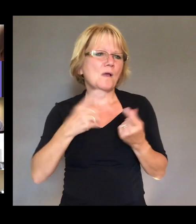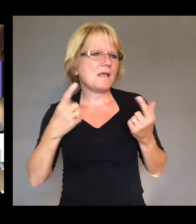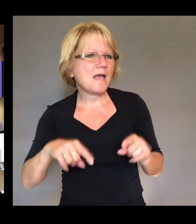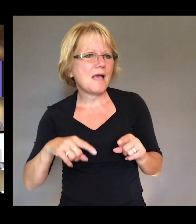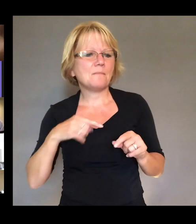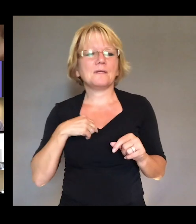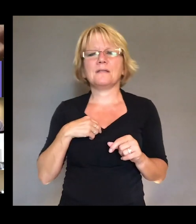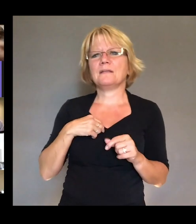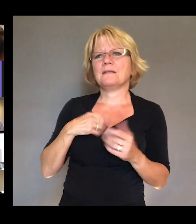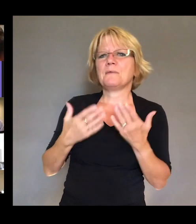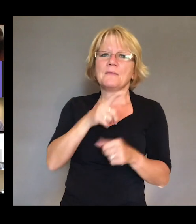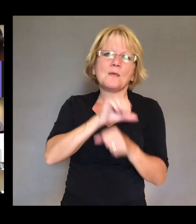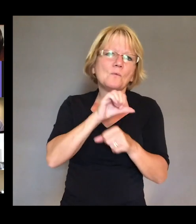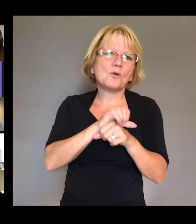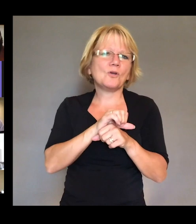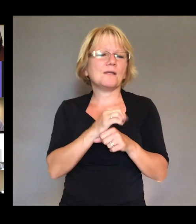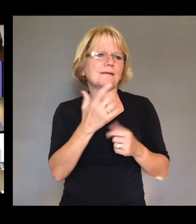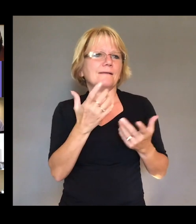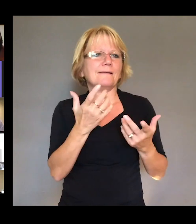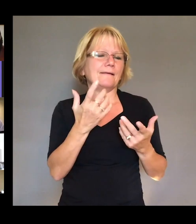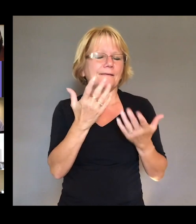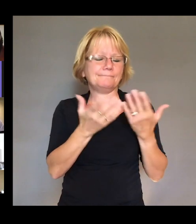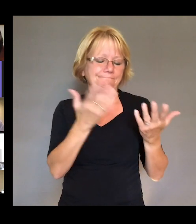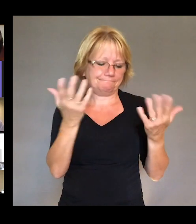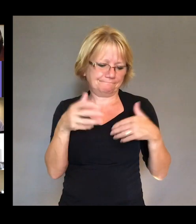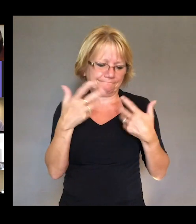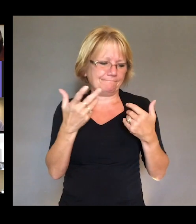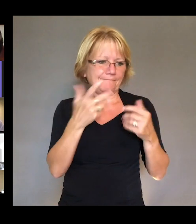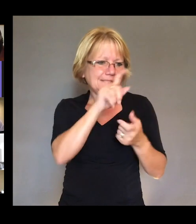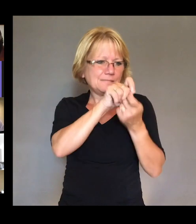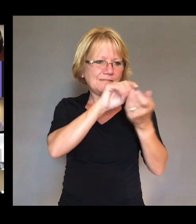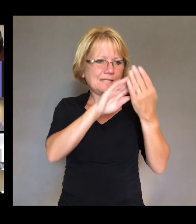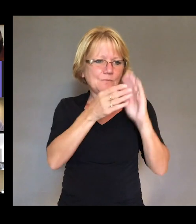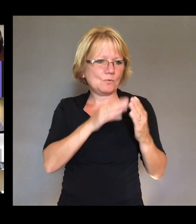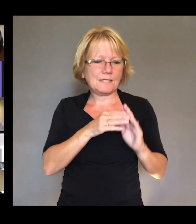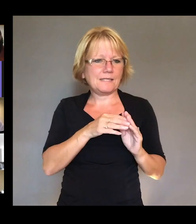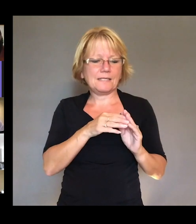Maybe they work at an HBCU. Maybe they work in a certain community.